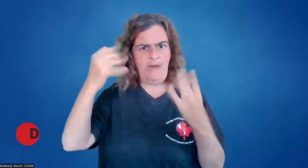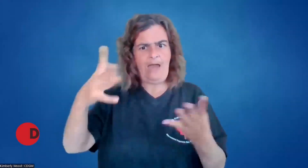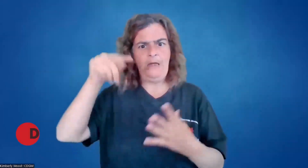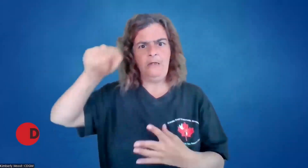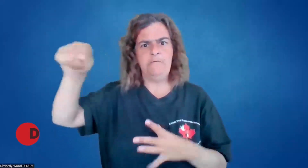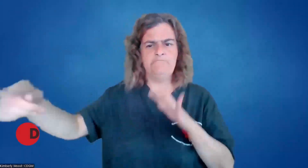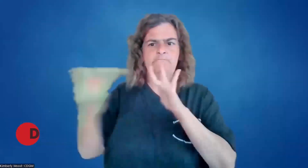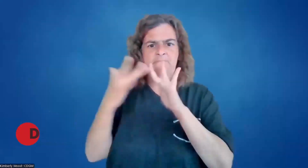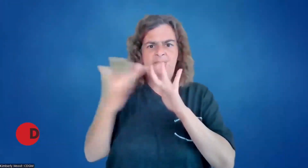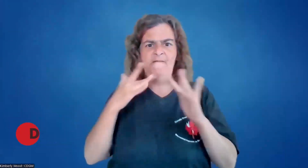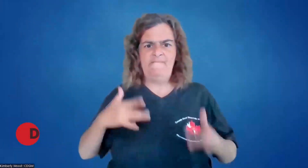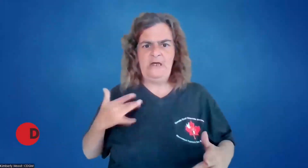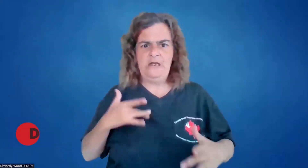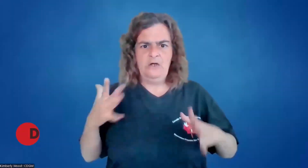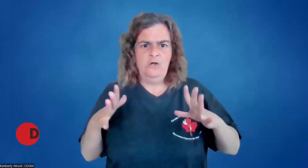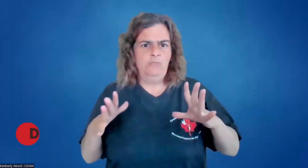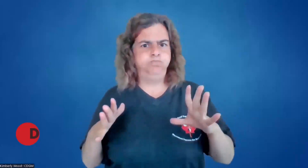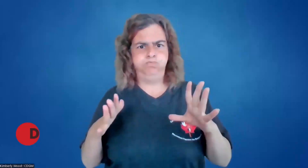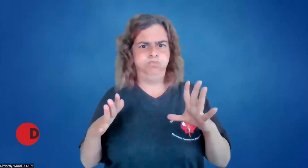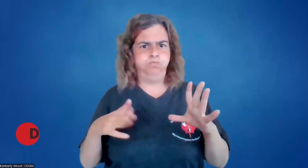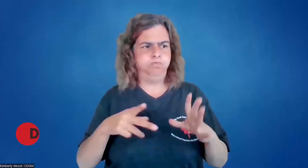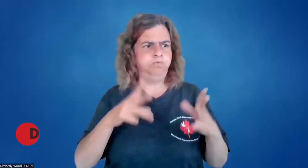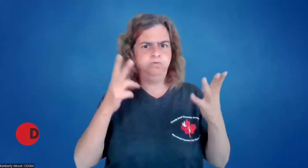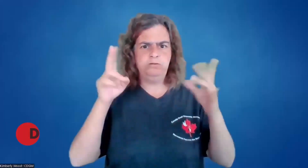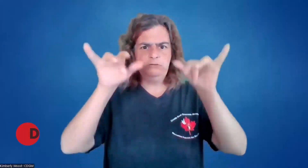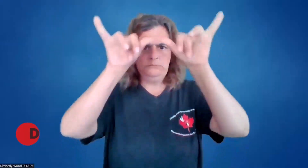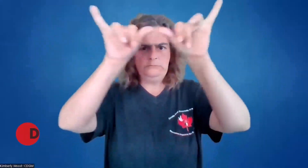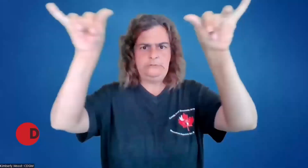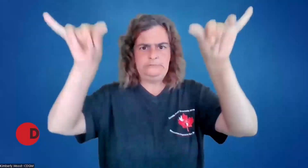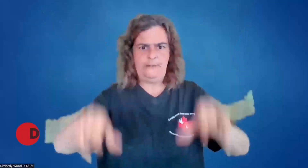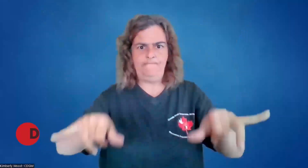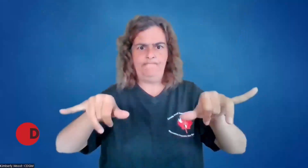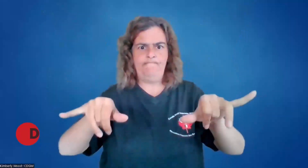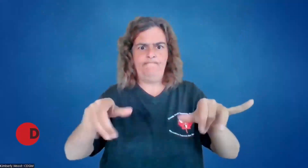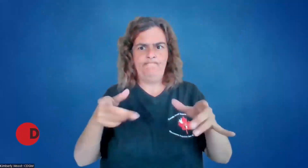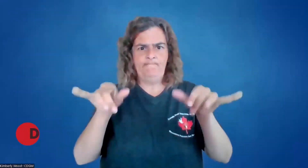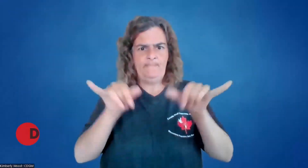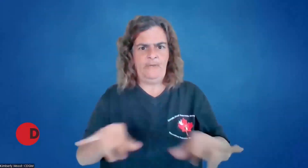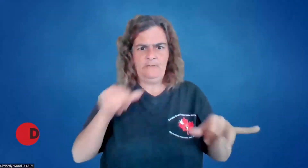They are contacting CDGM because they are feeling like the systemic oppression is still going on.